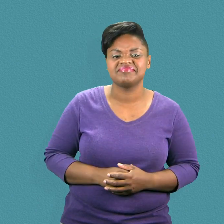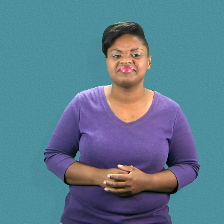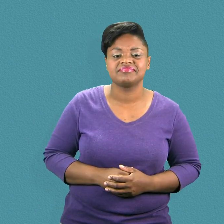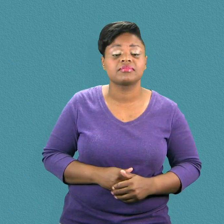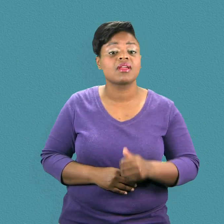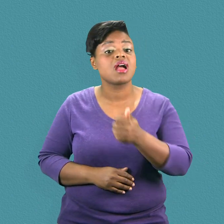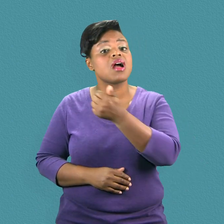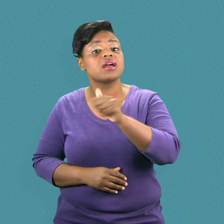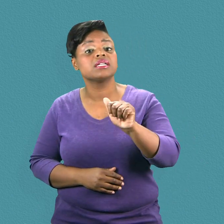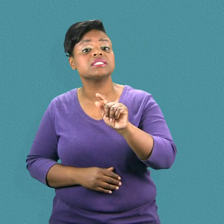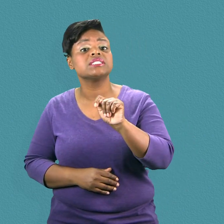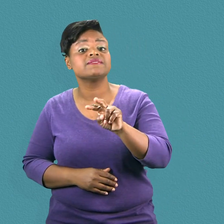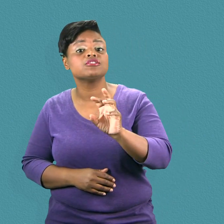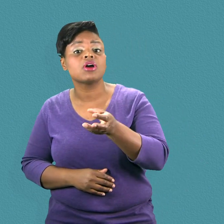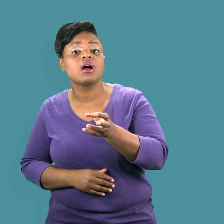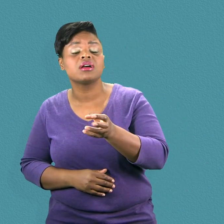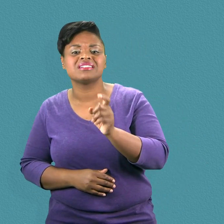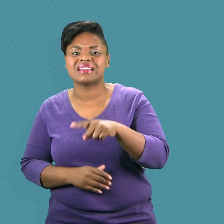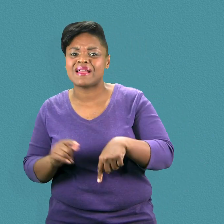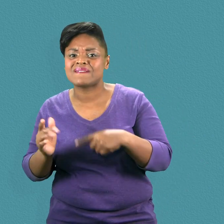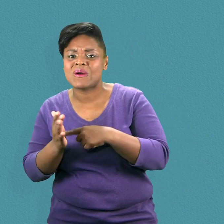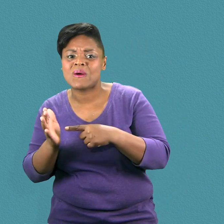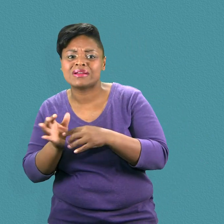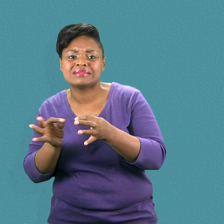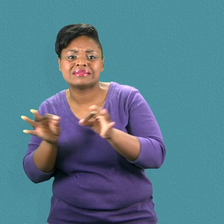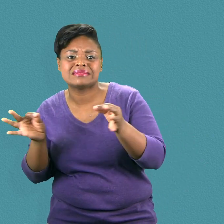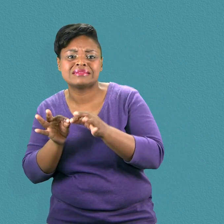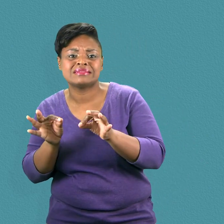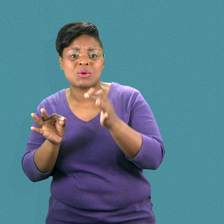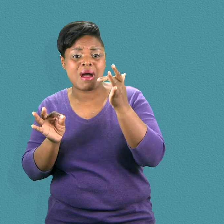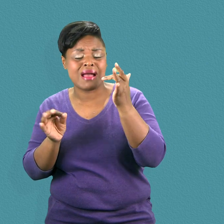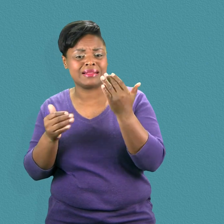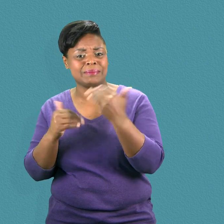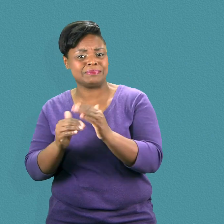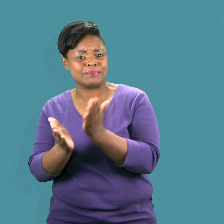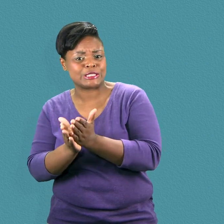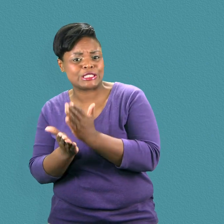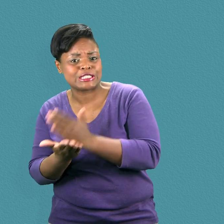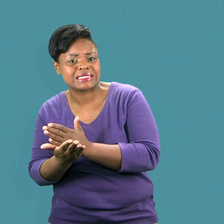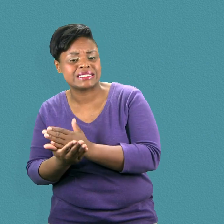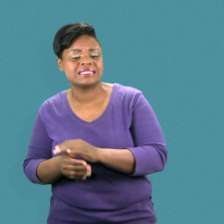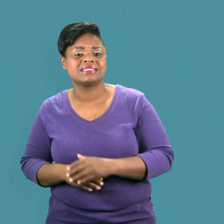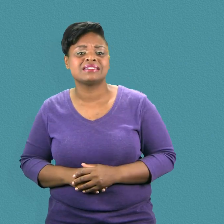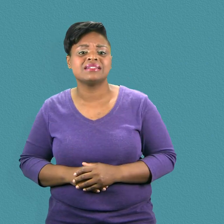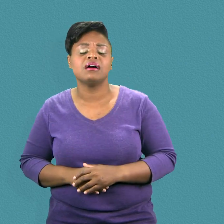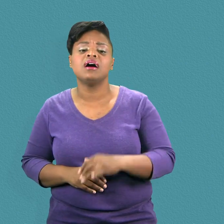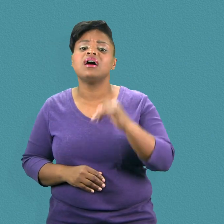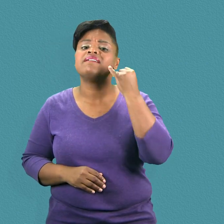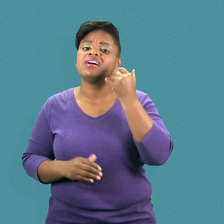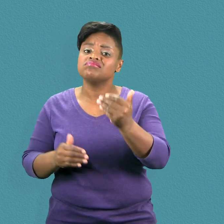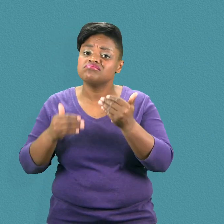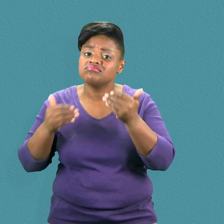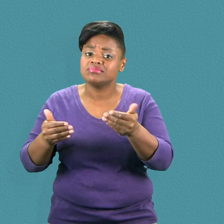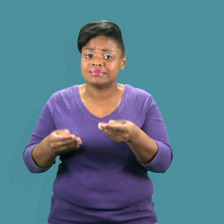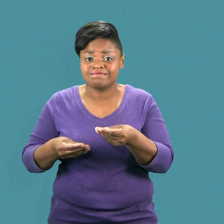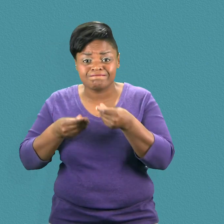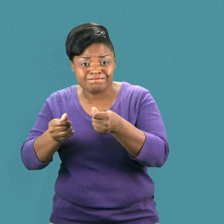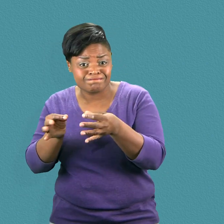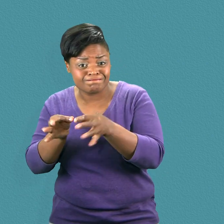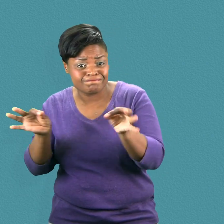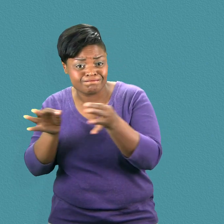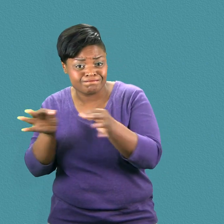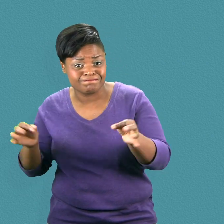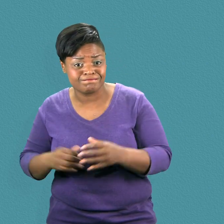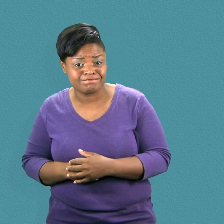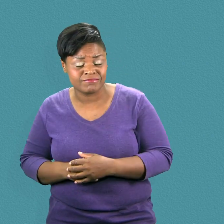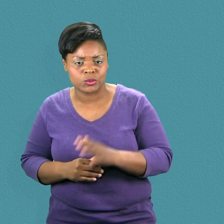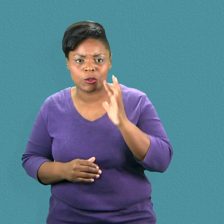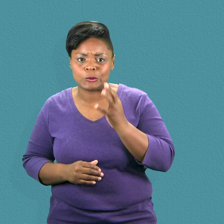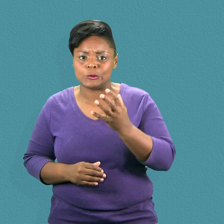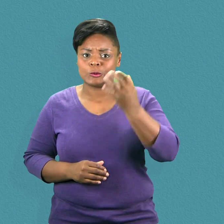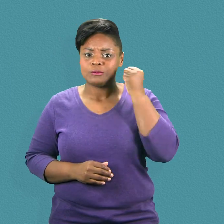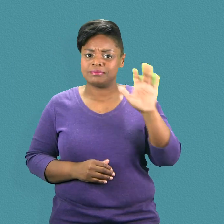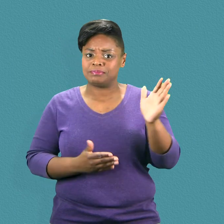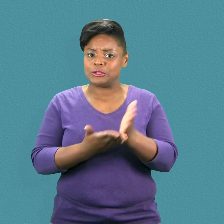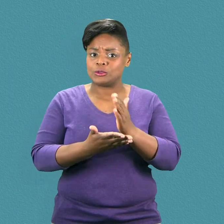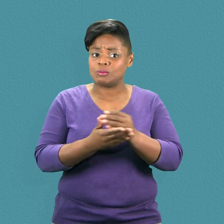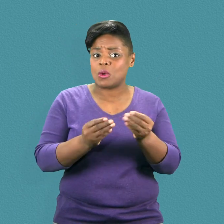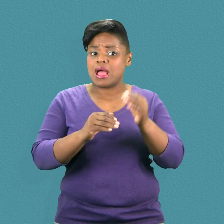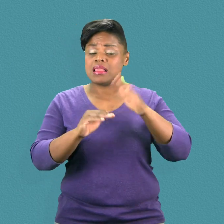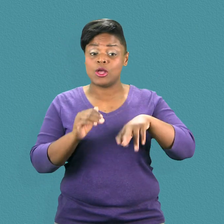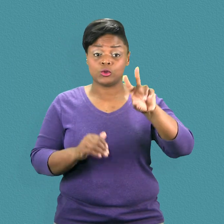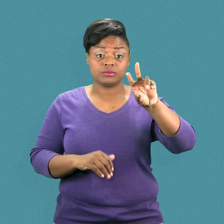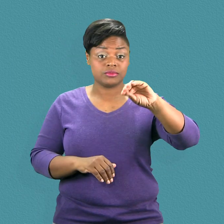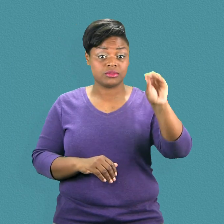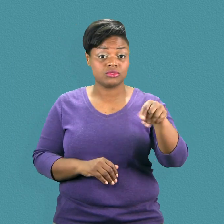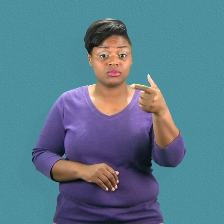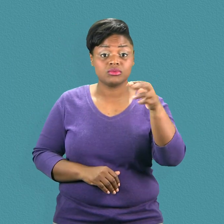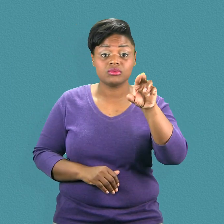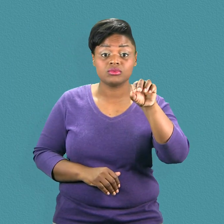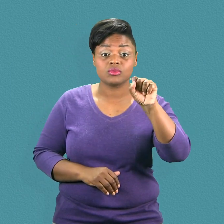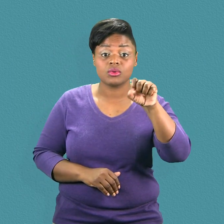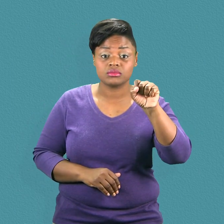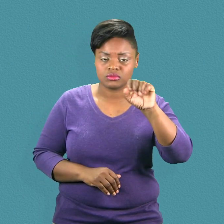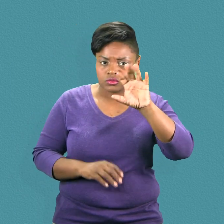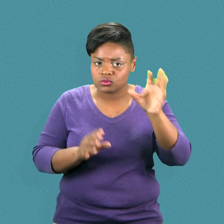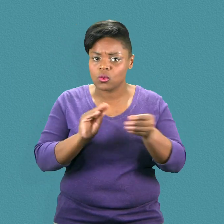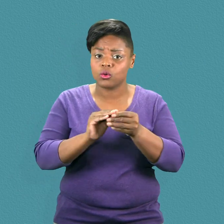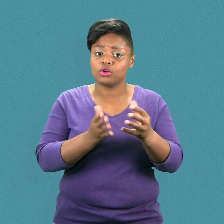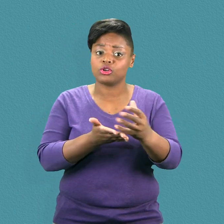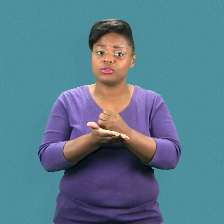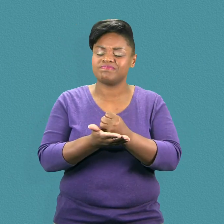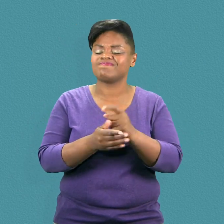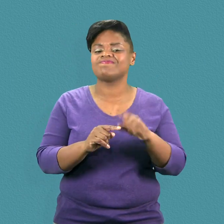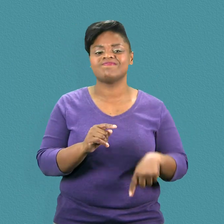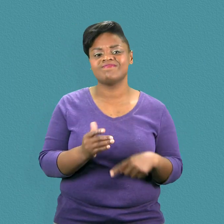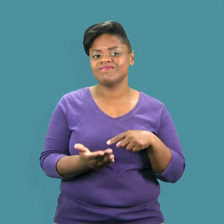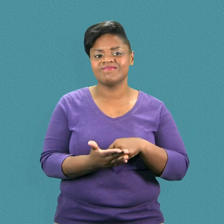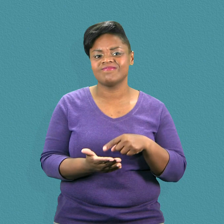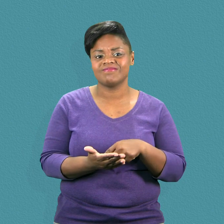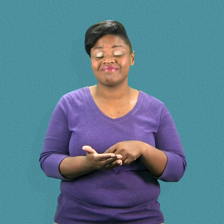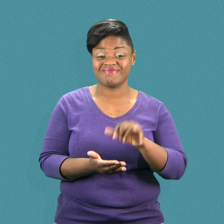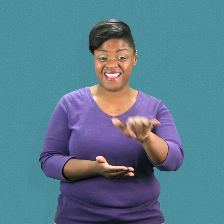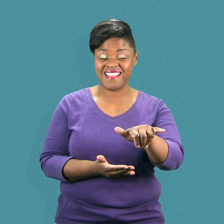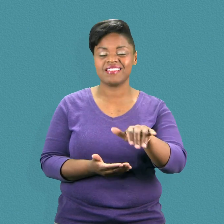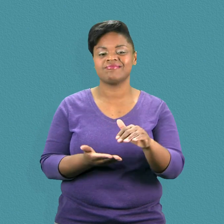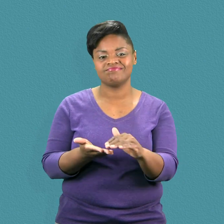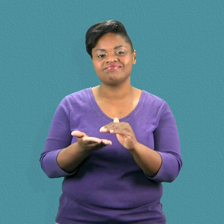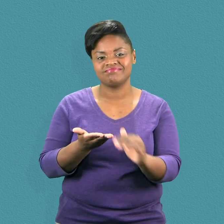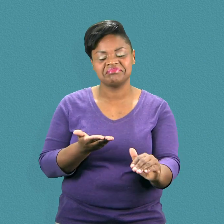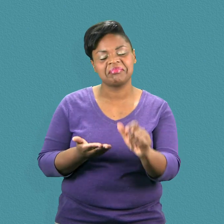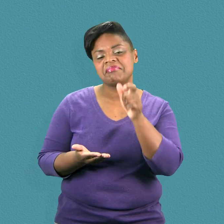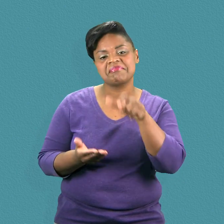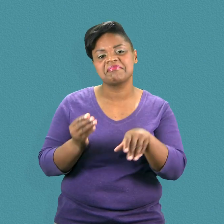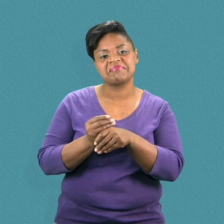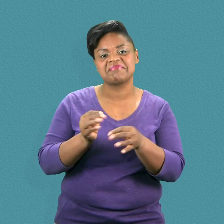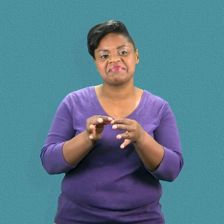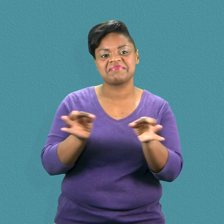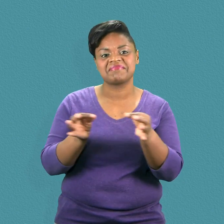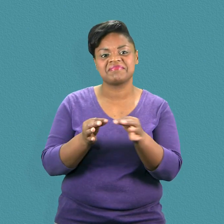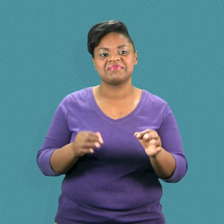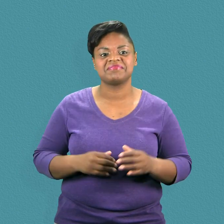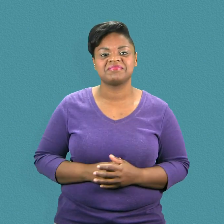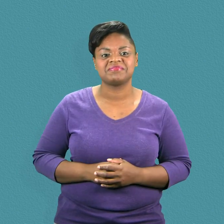• Captioning expenses in excess of 2 percent of gross revenues from that channel.